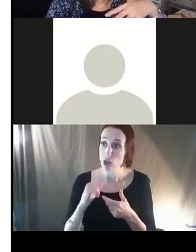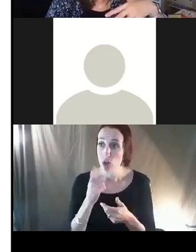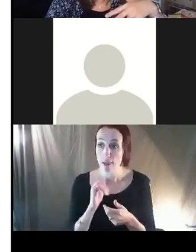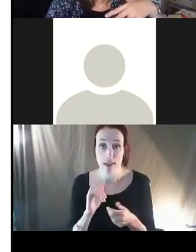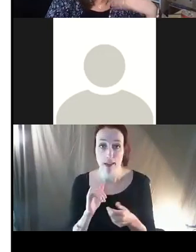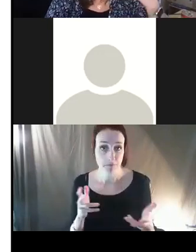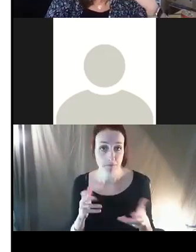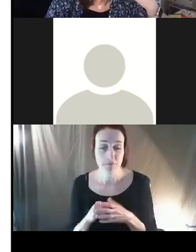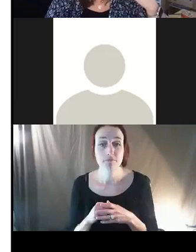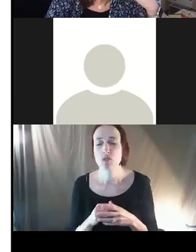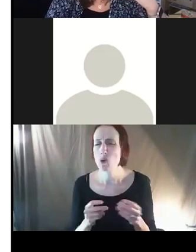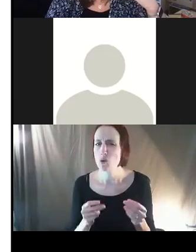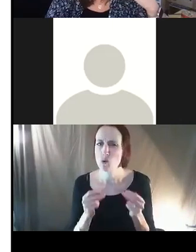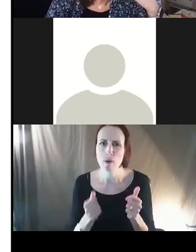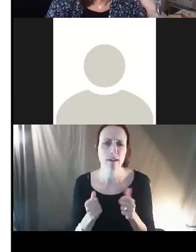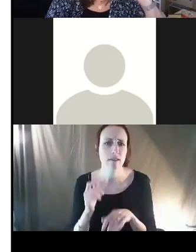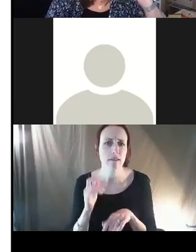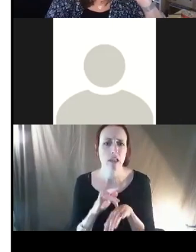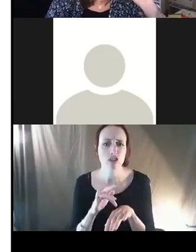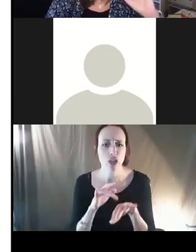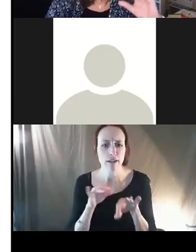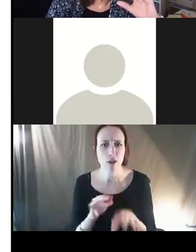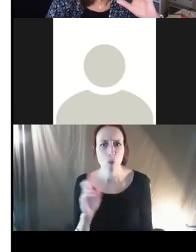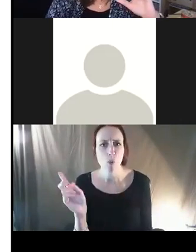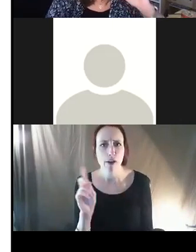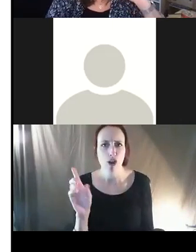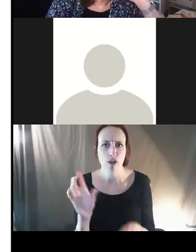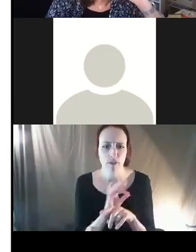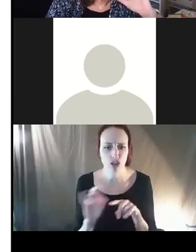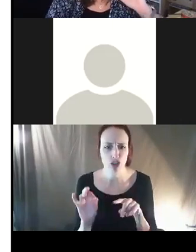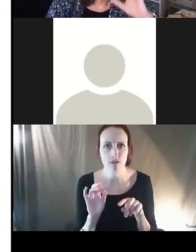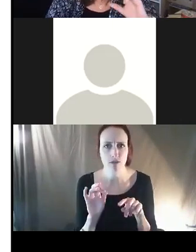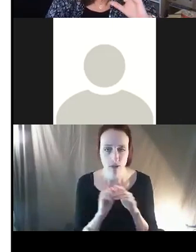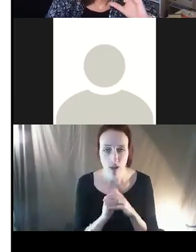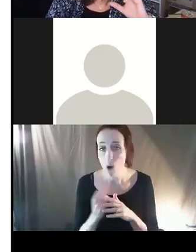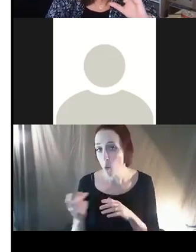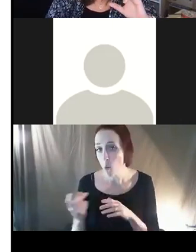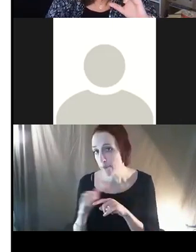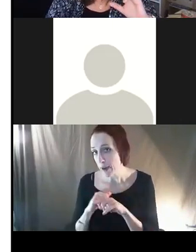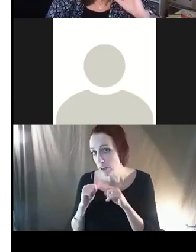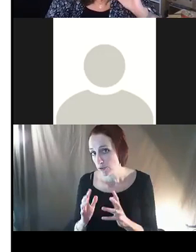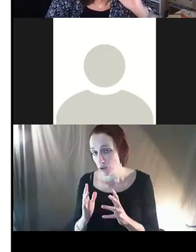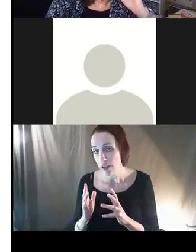of features. One of my trainers has that built into the training with pictures.